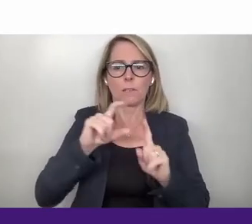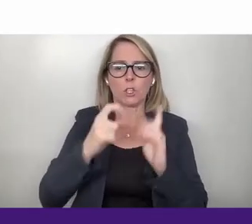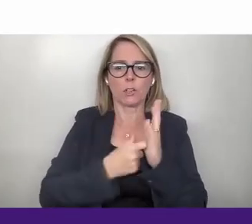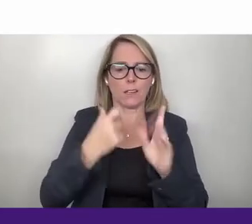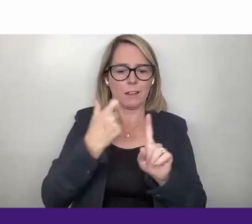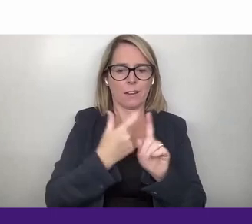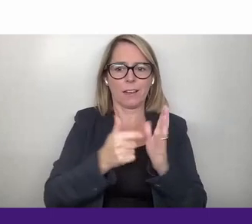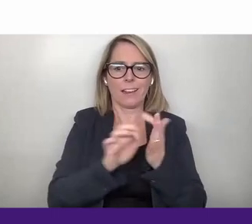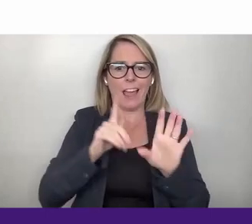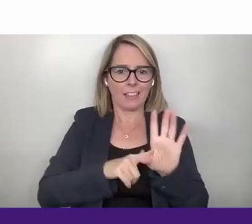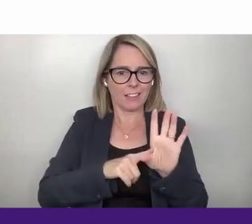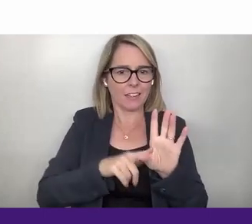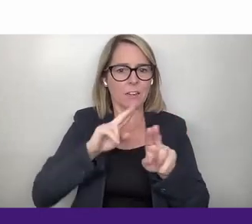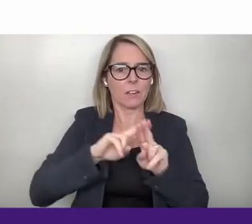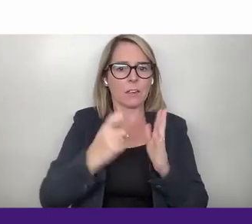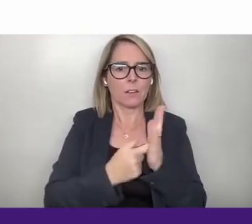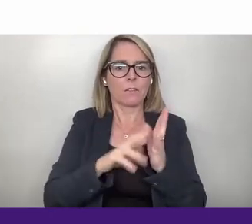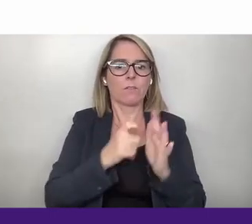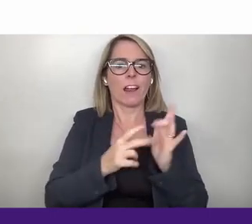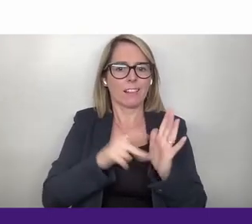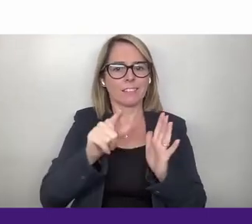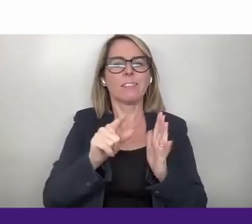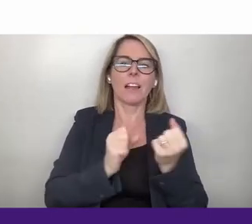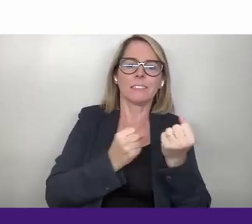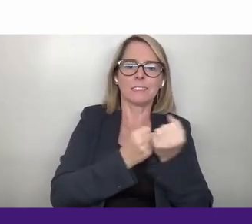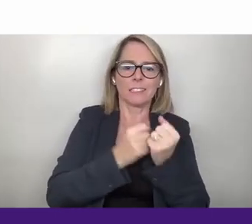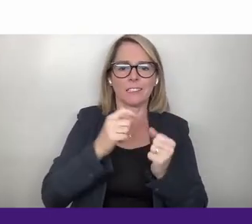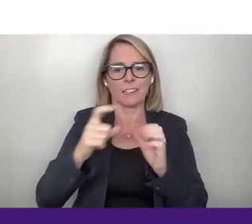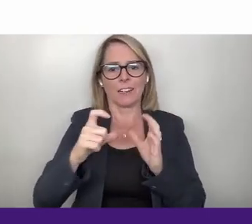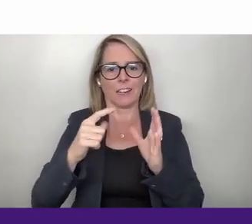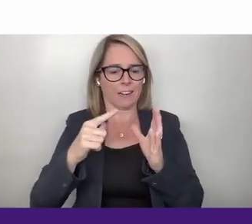difference in making people safe at their clinic in Queensland. Then, we'll hear from